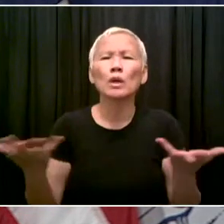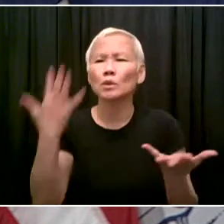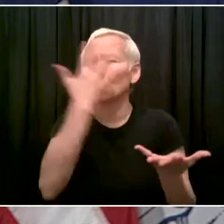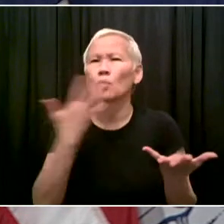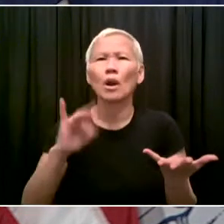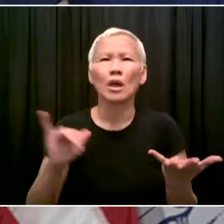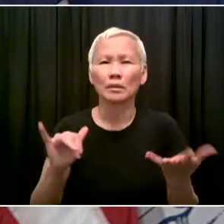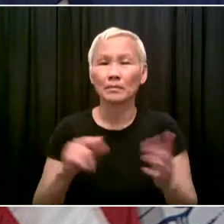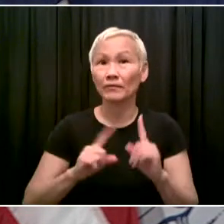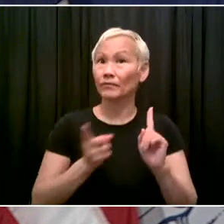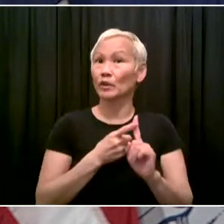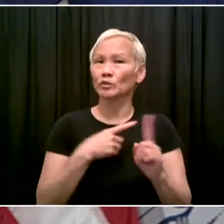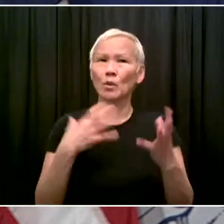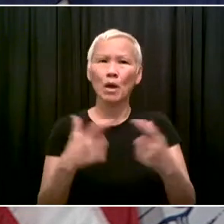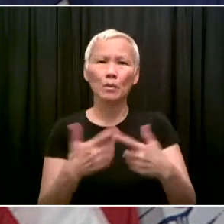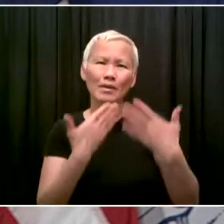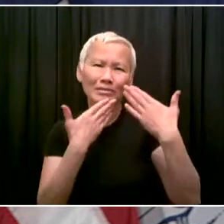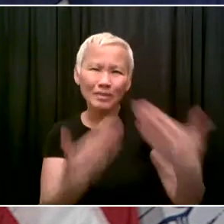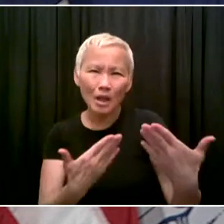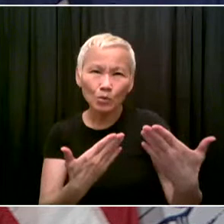LET'S TALK ABOUT THE WORK WE ARE